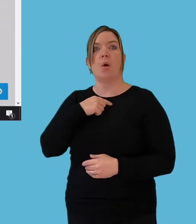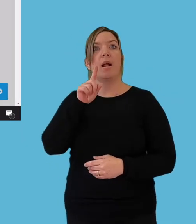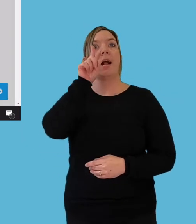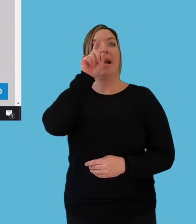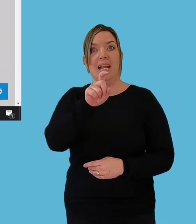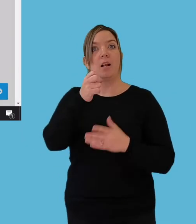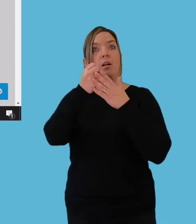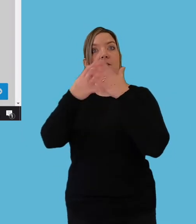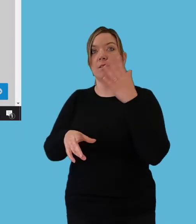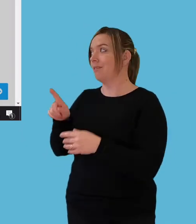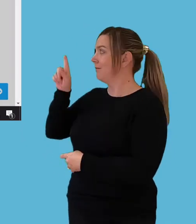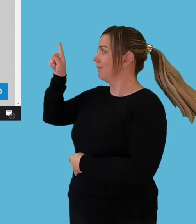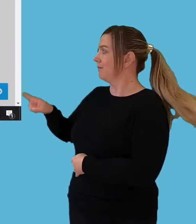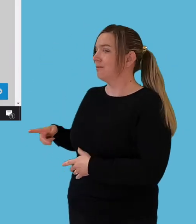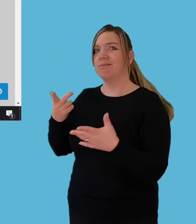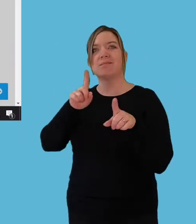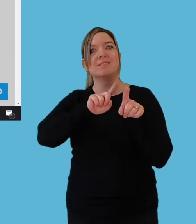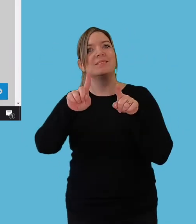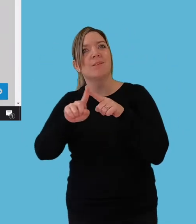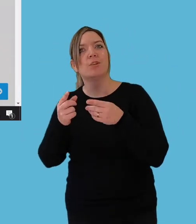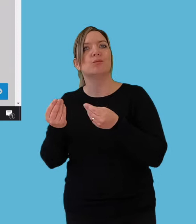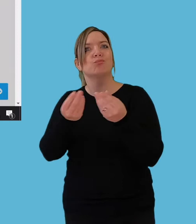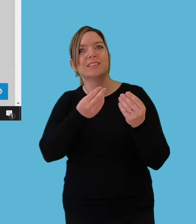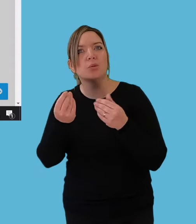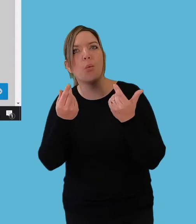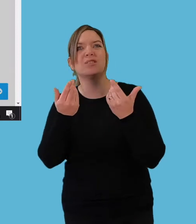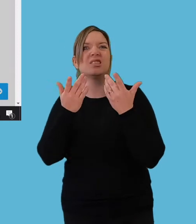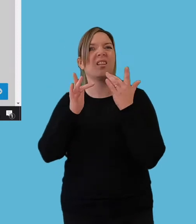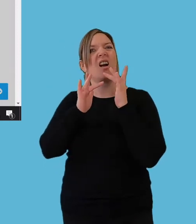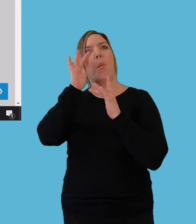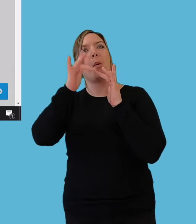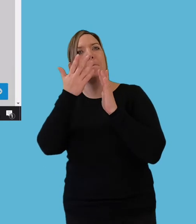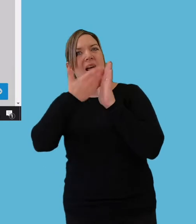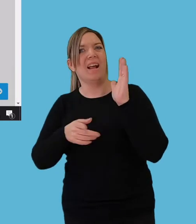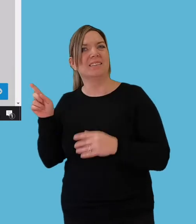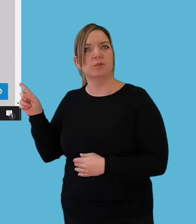You'll see a list of resources, essentially a Webpage comes up below.